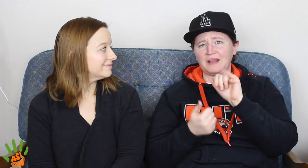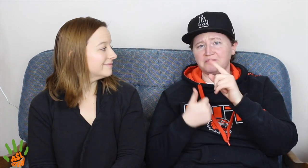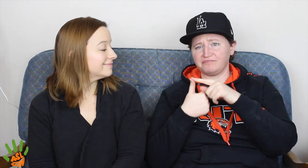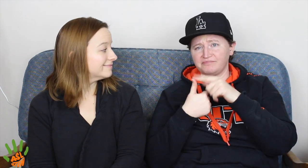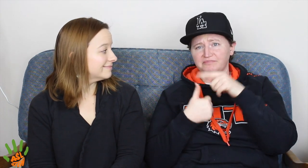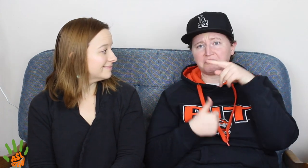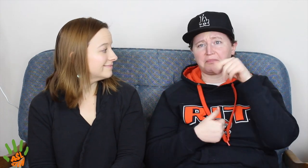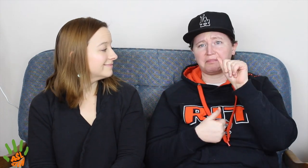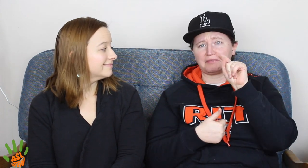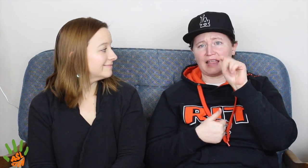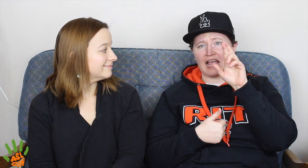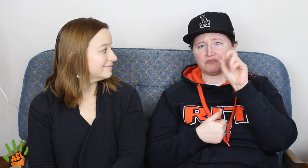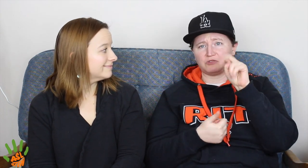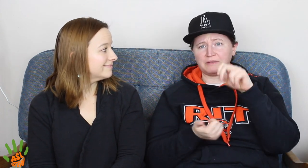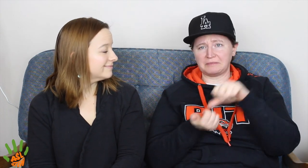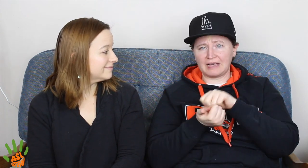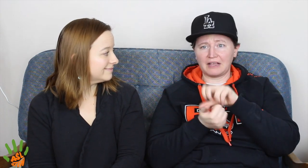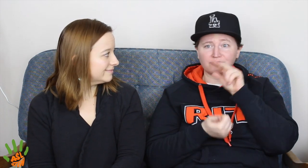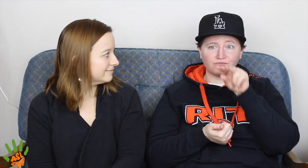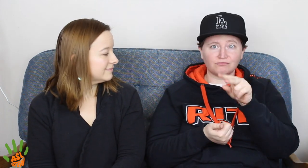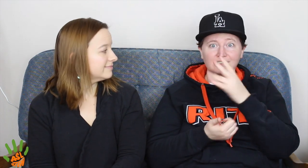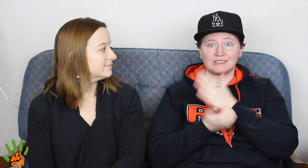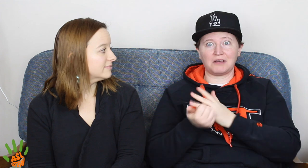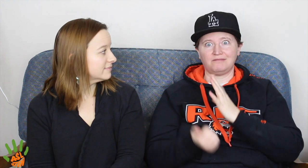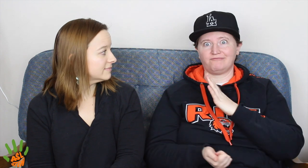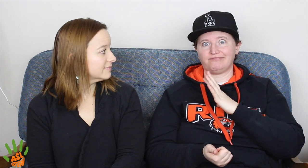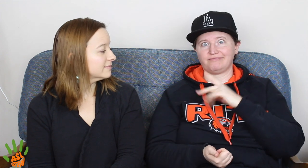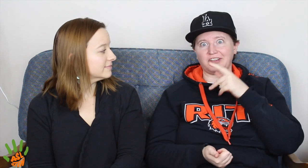you can look at our Patreon page.